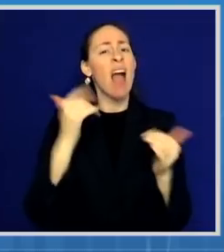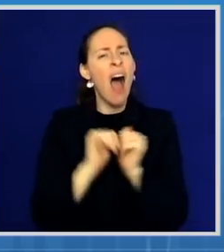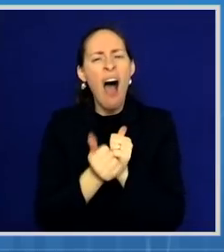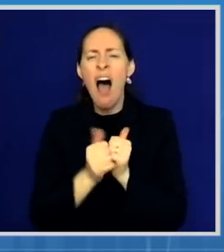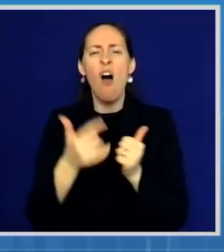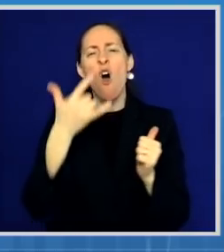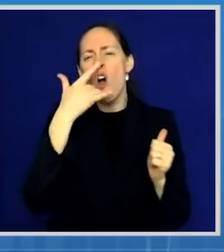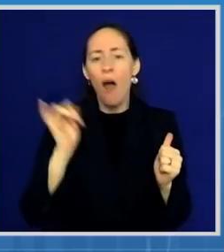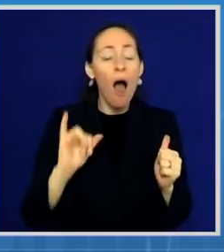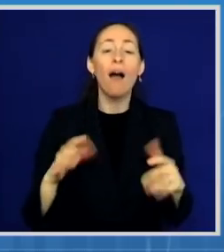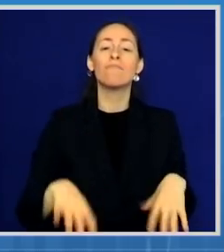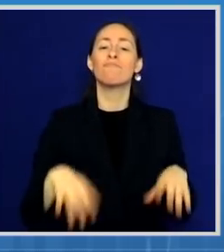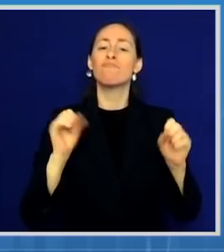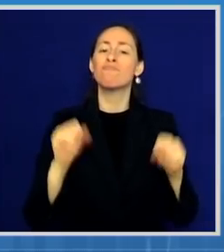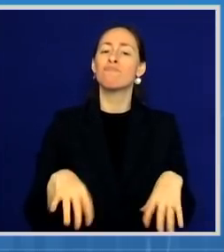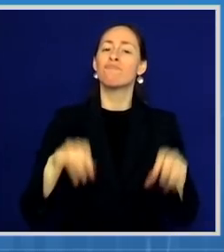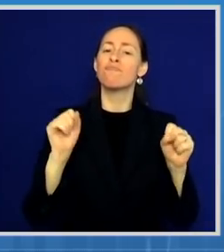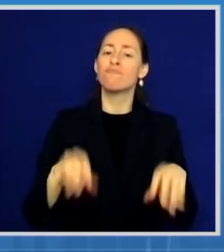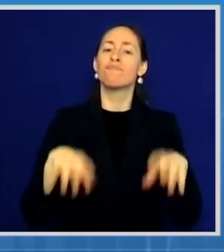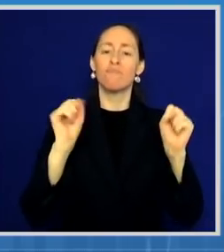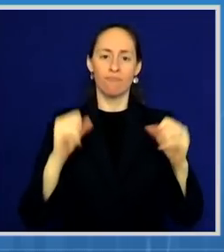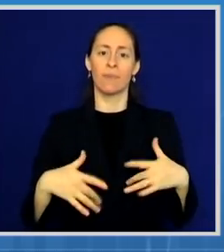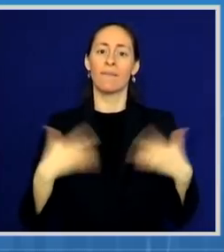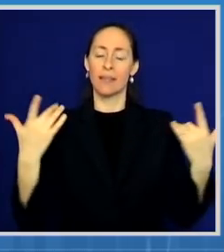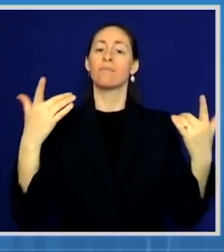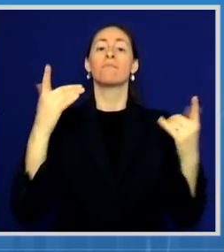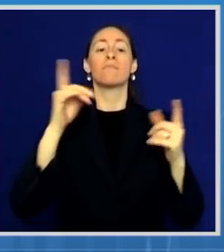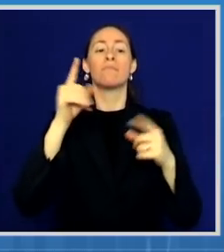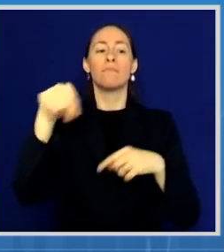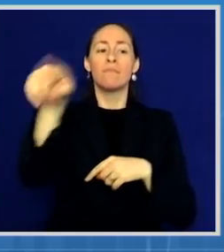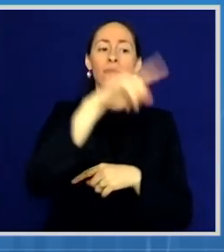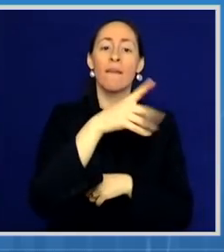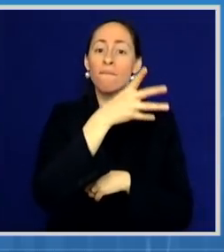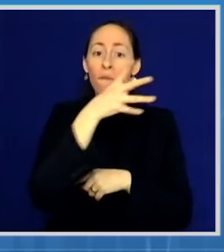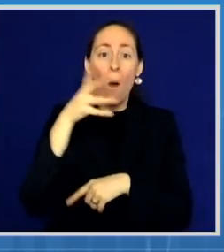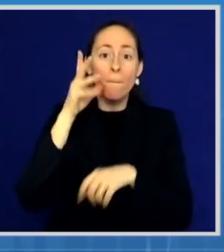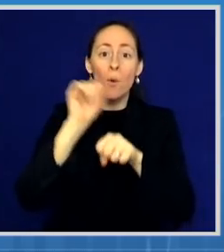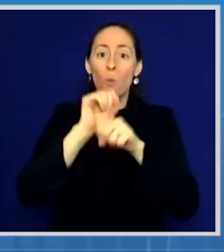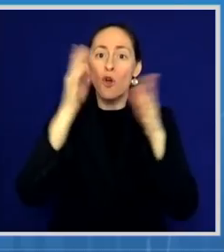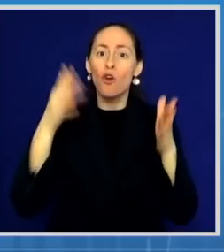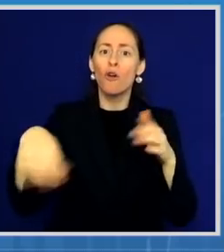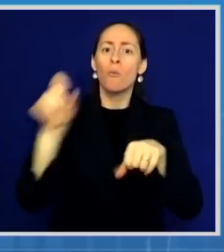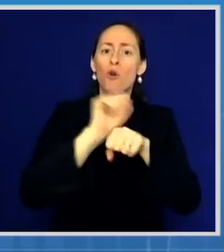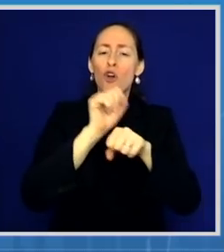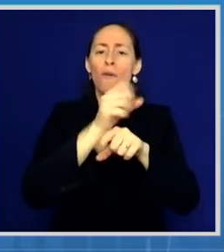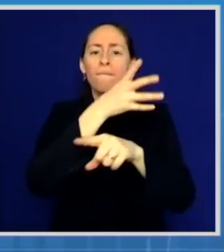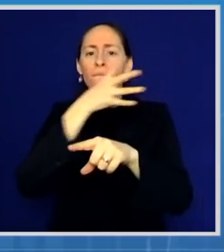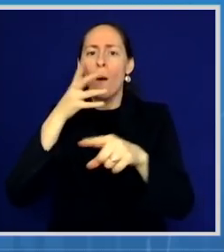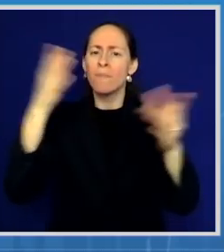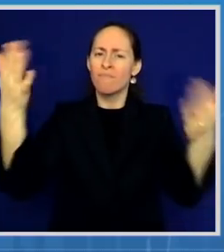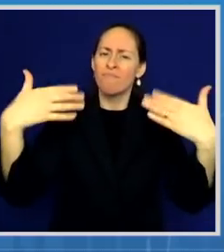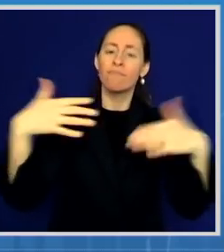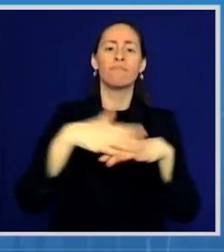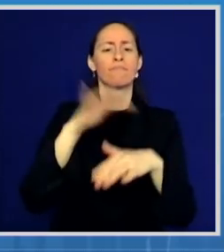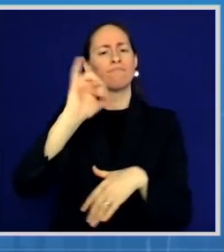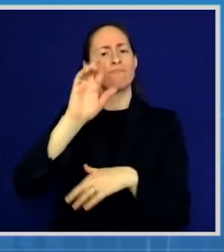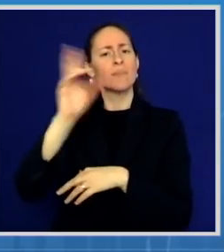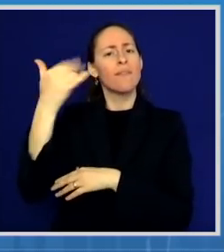They've established a national hotline to support farm workers with the appointment registration. And the team is also engaging farm workers on the ground